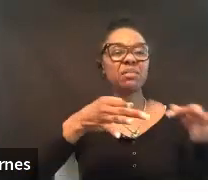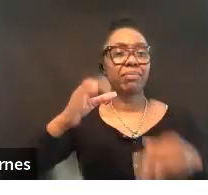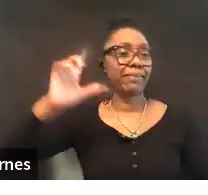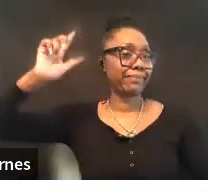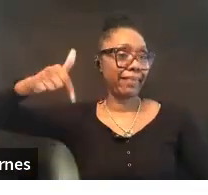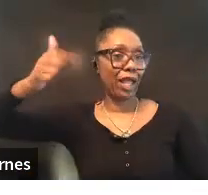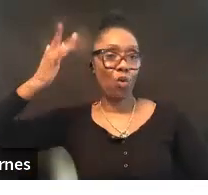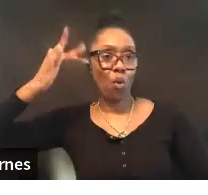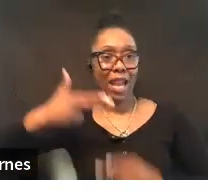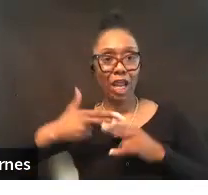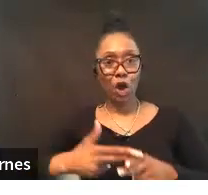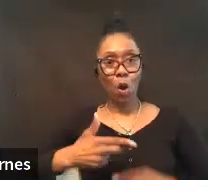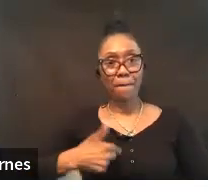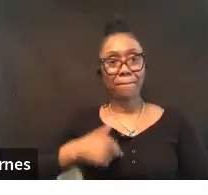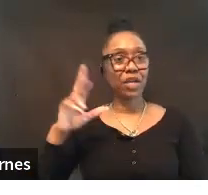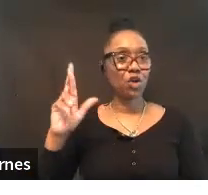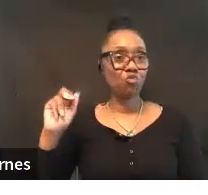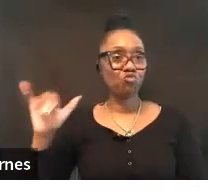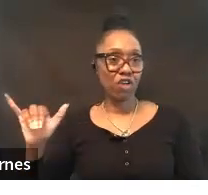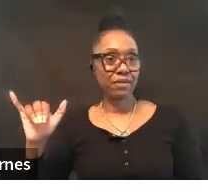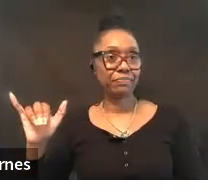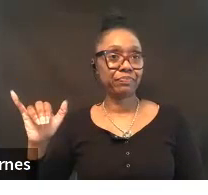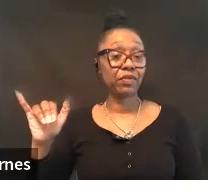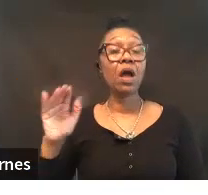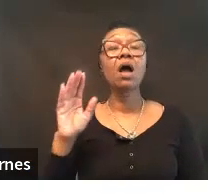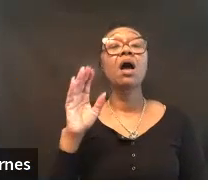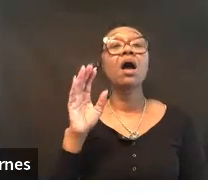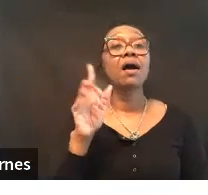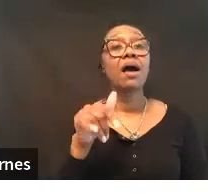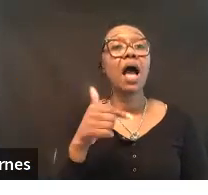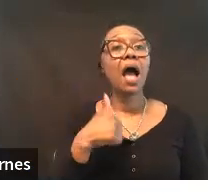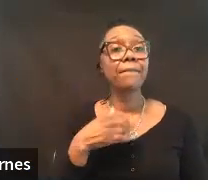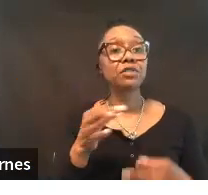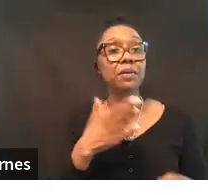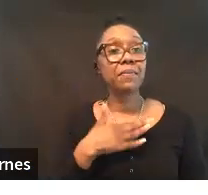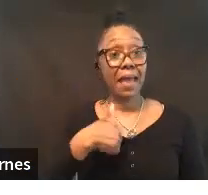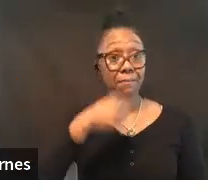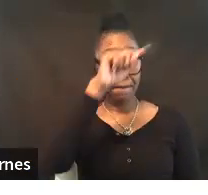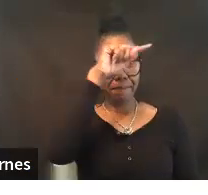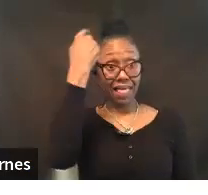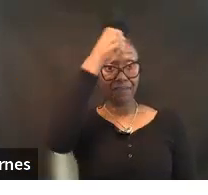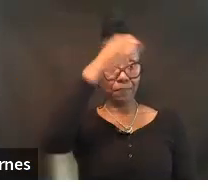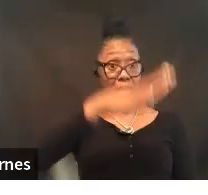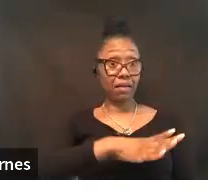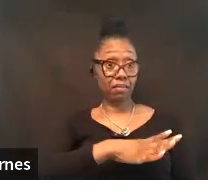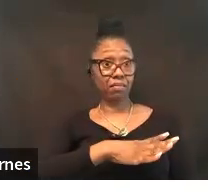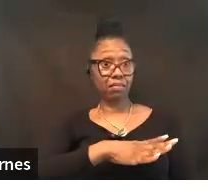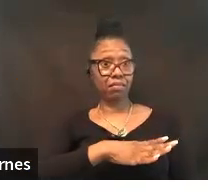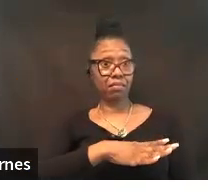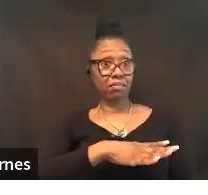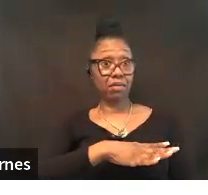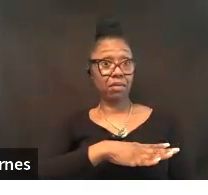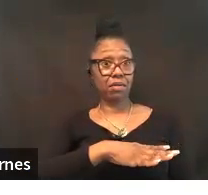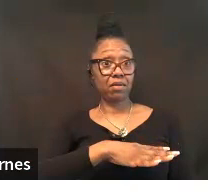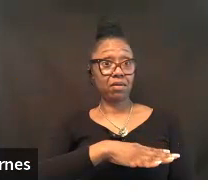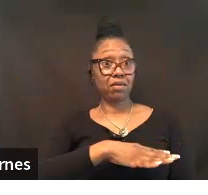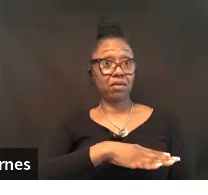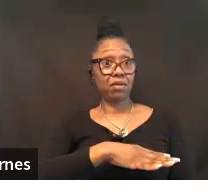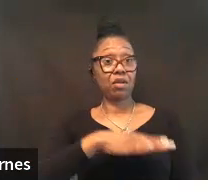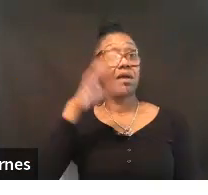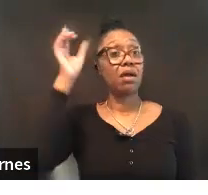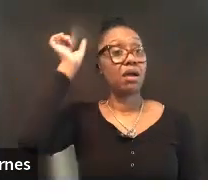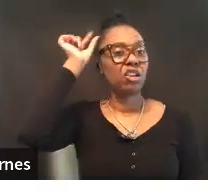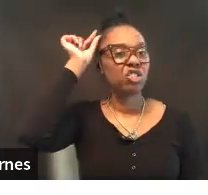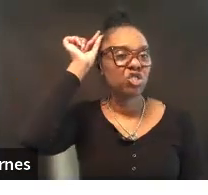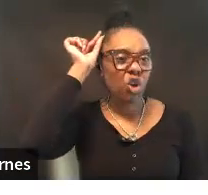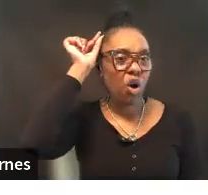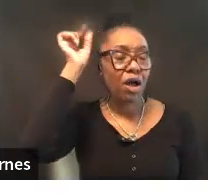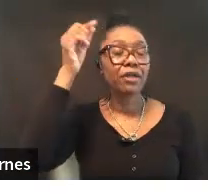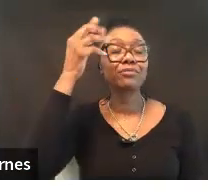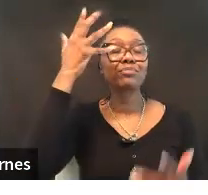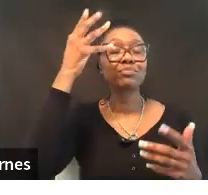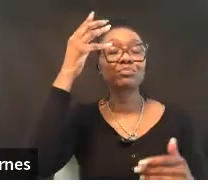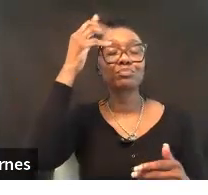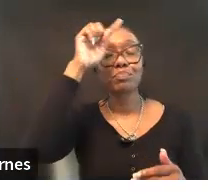We'll begin discuss. Oh, let me, describe myself. I'm a blackmail, short graying in black hair and I wear glasses.